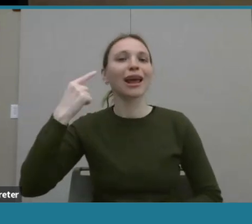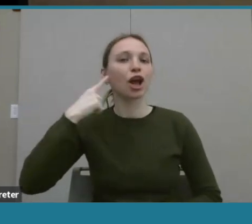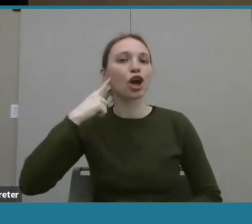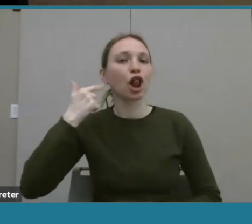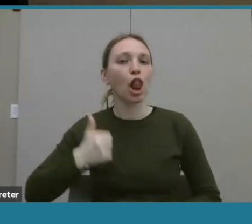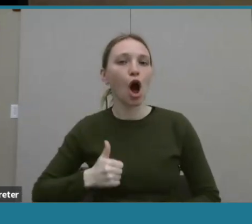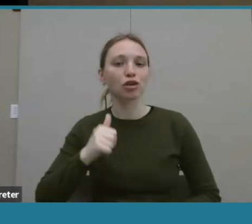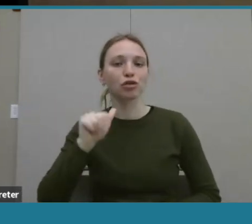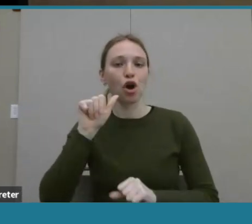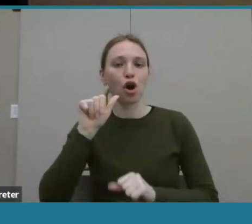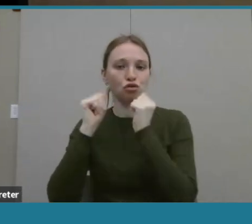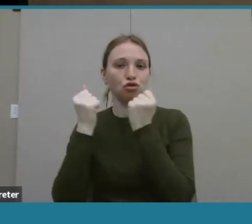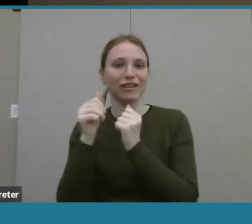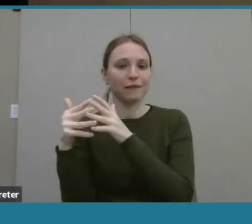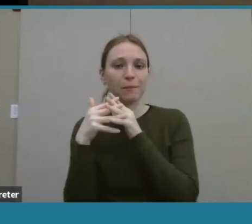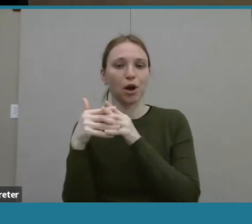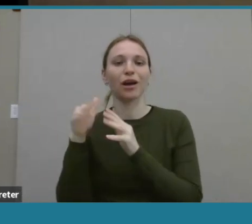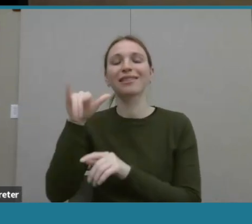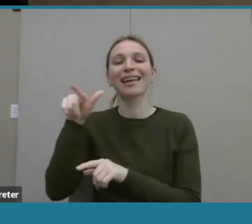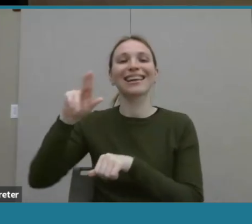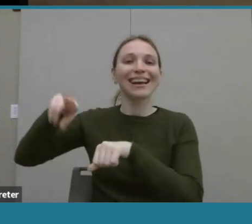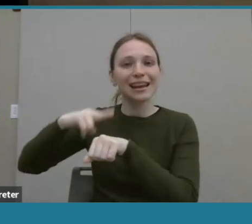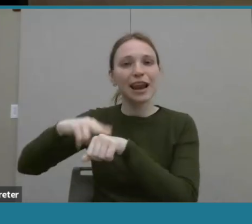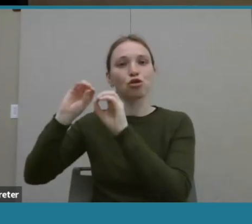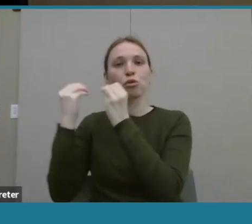They are the national organization that helps people with hearing loss.